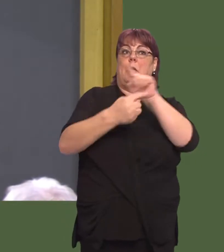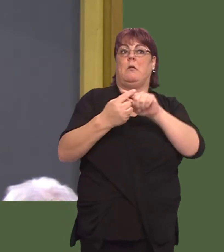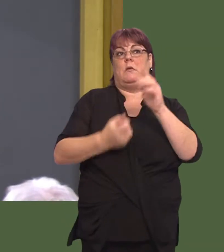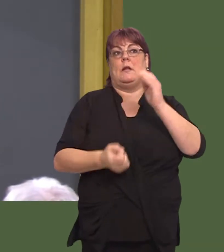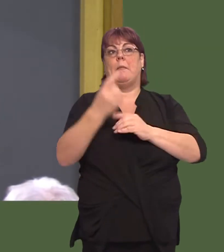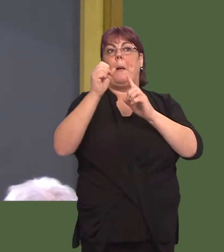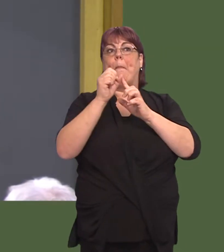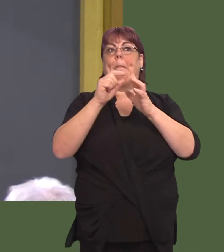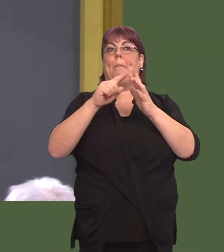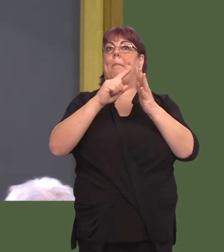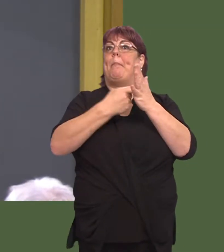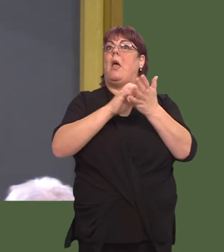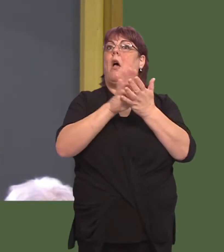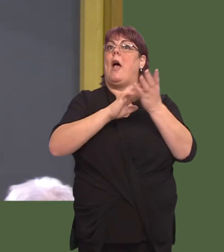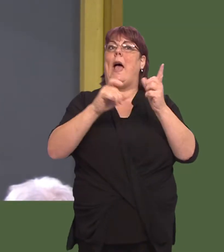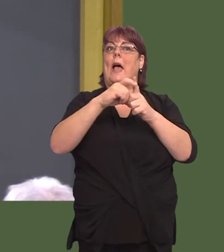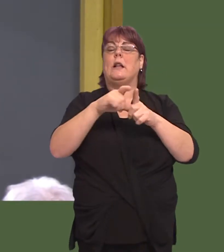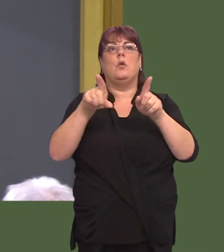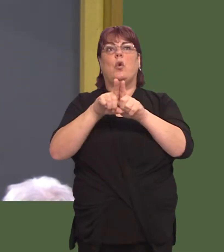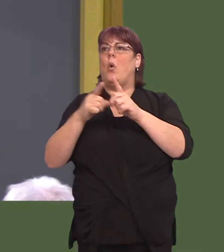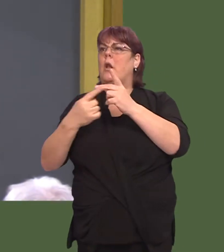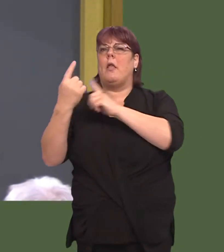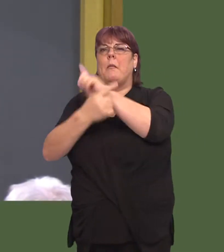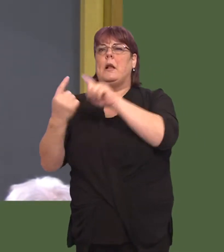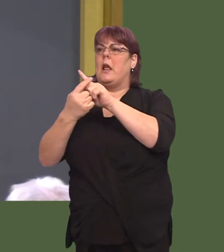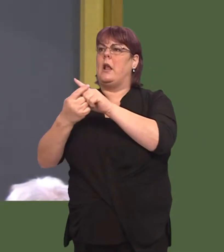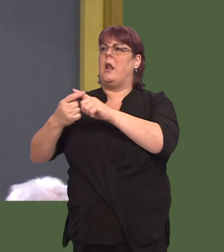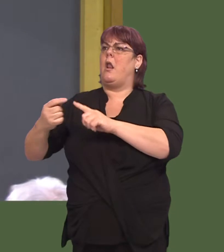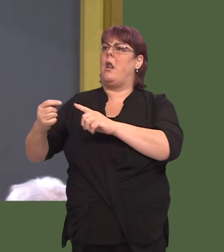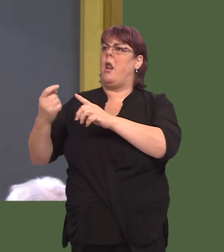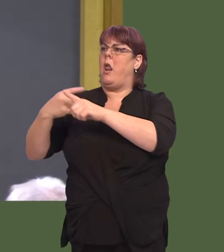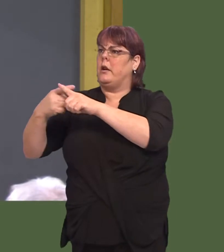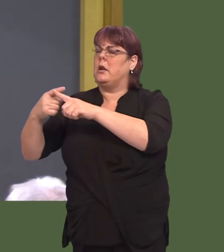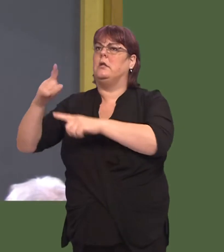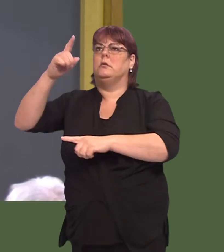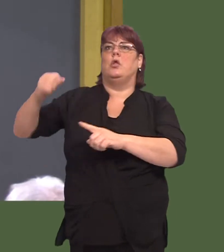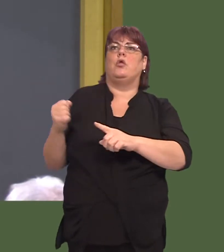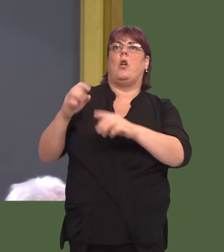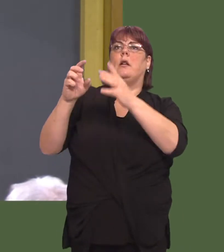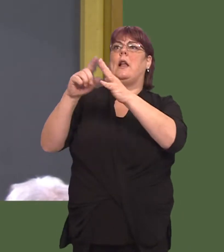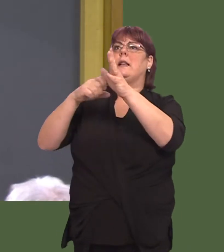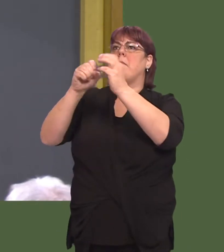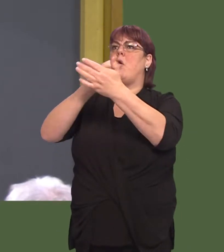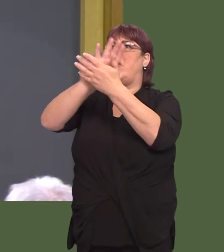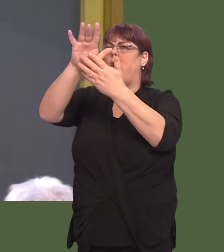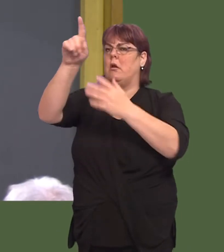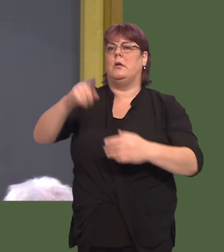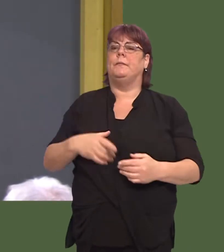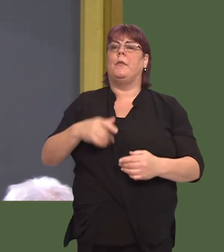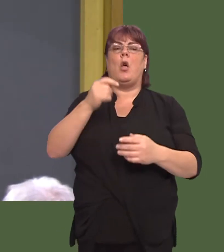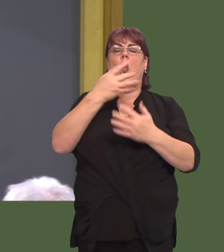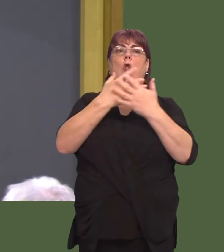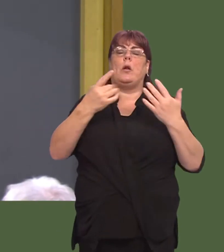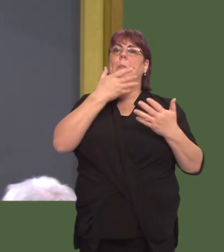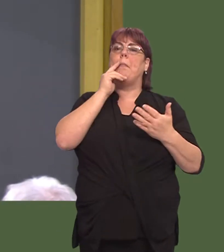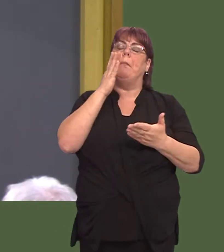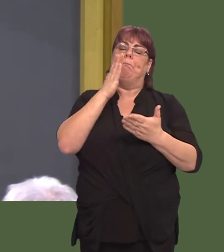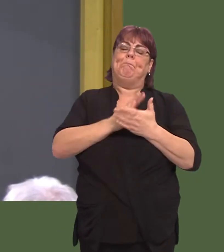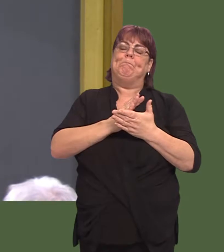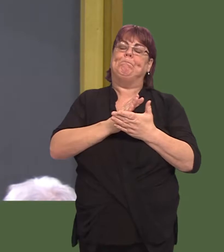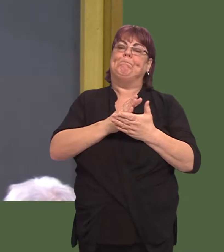as in London and Edinburgh, and we heard really important pledges from a wide variety of producers